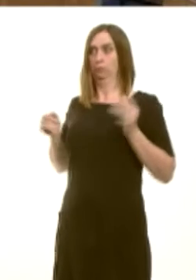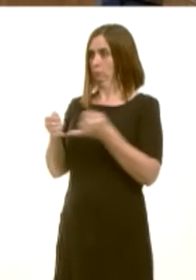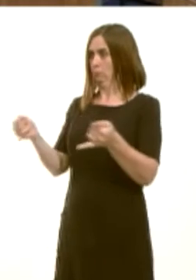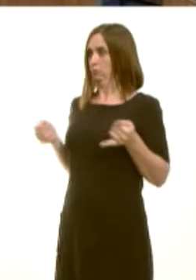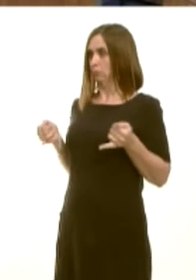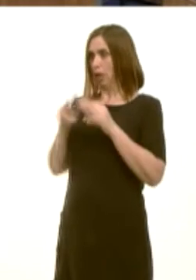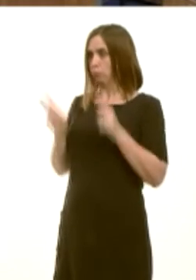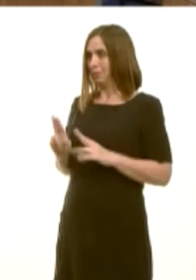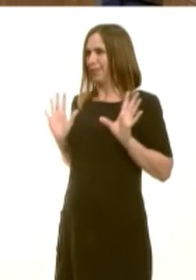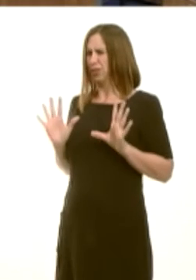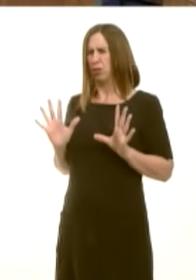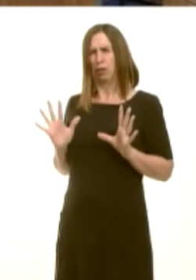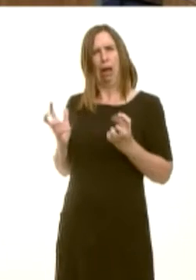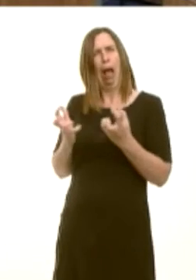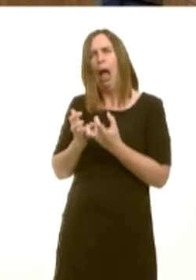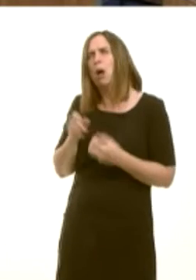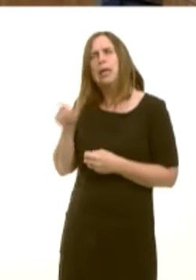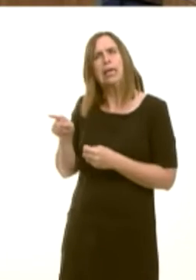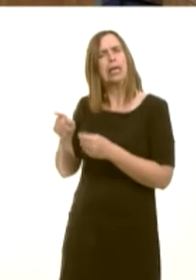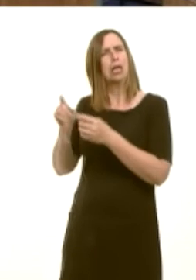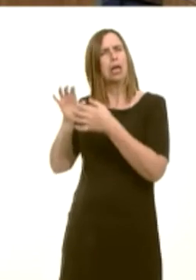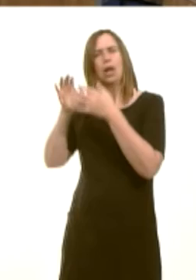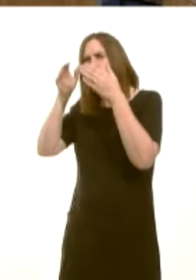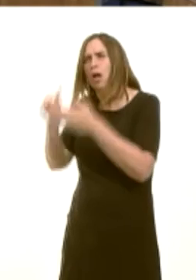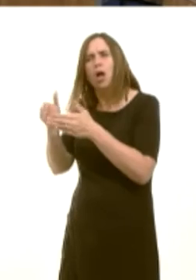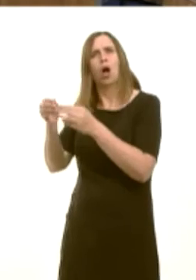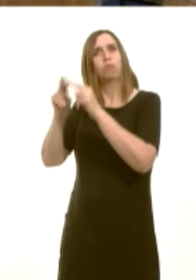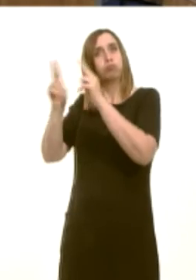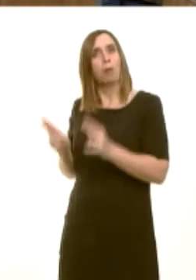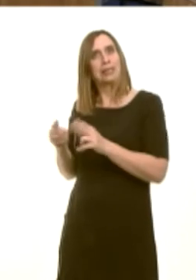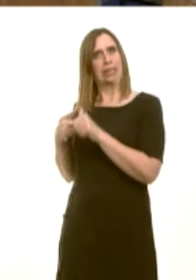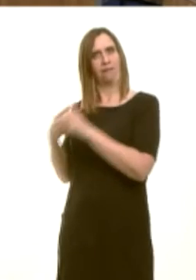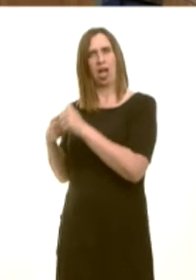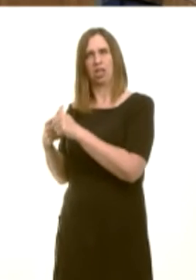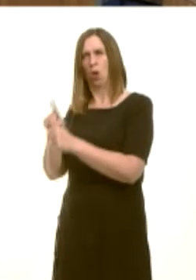would you like to explain how a property consultant came to be involved in the detail of this